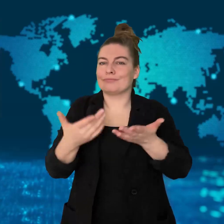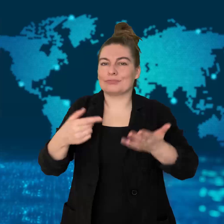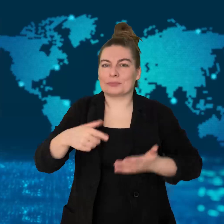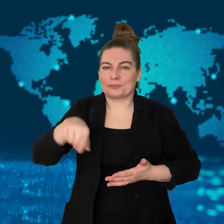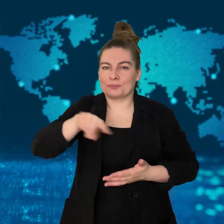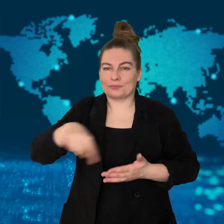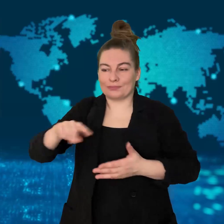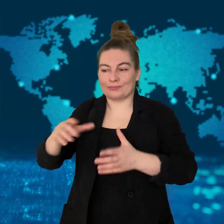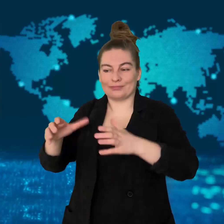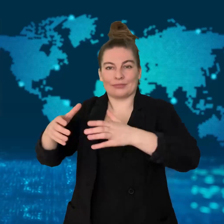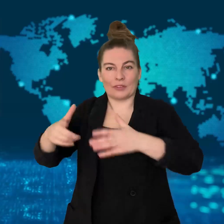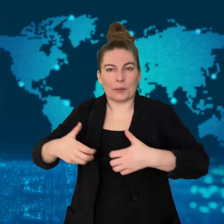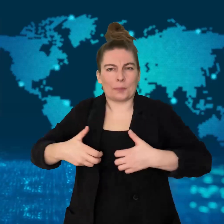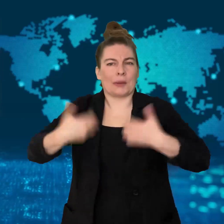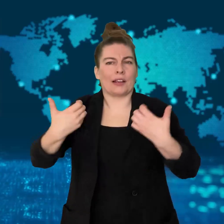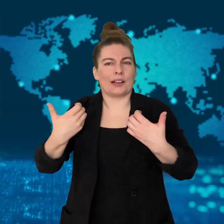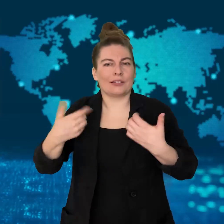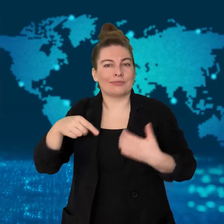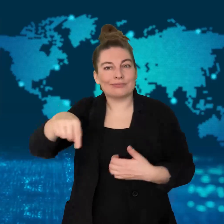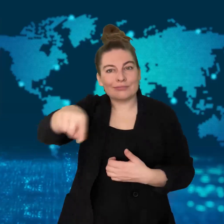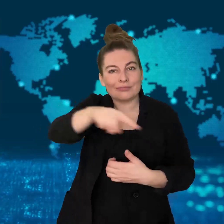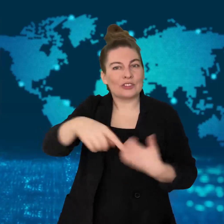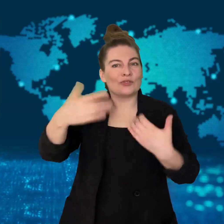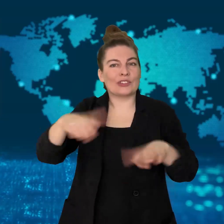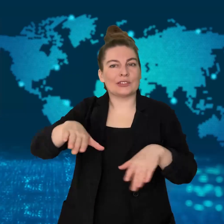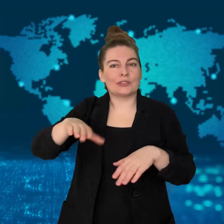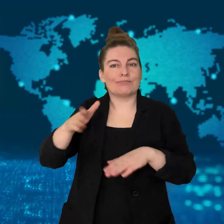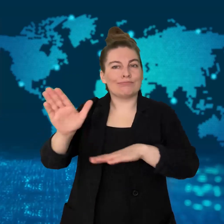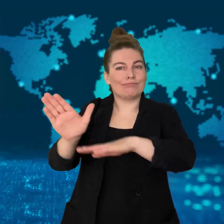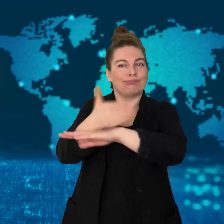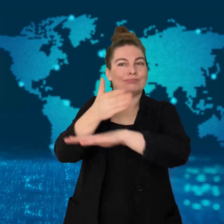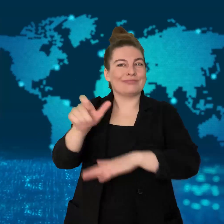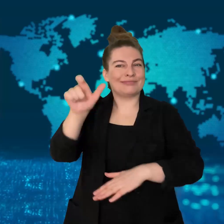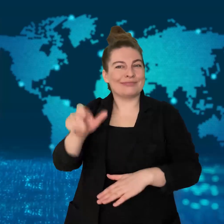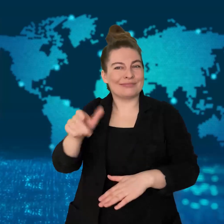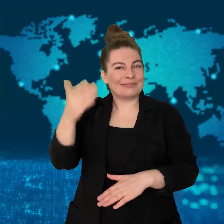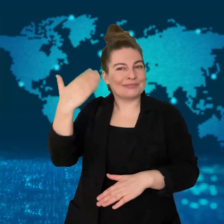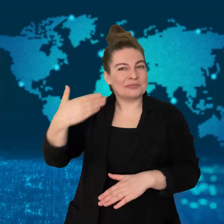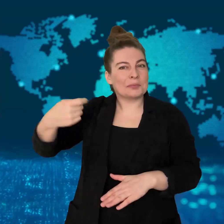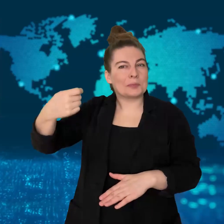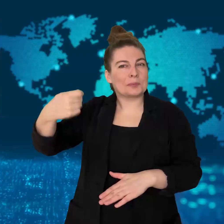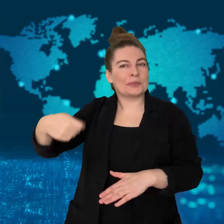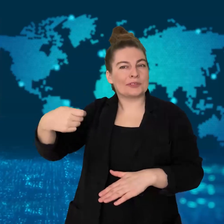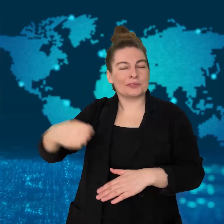ambushes by militants that are loyal to the country's removed president.